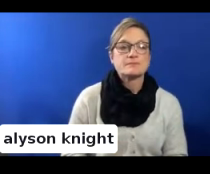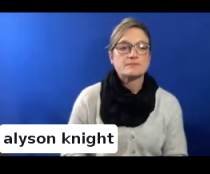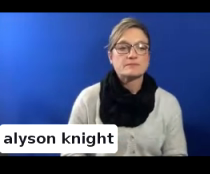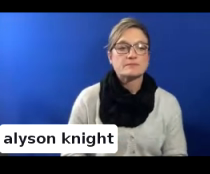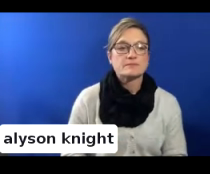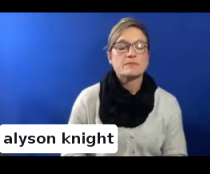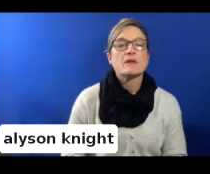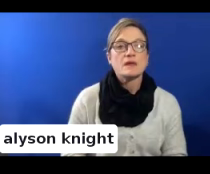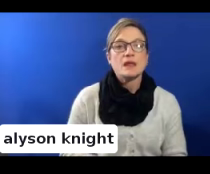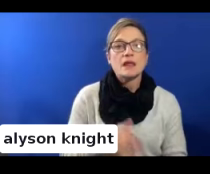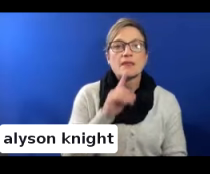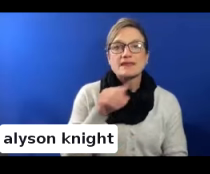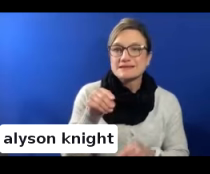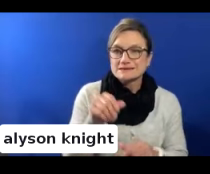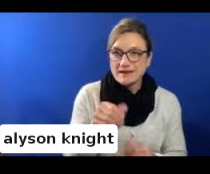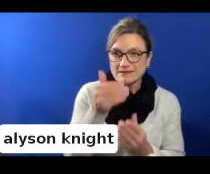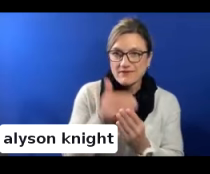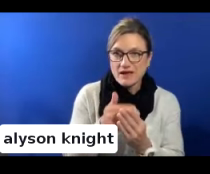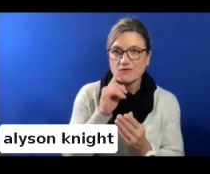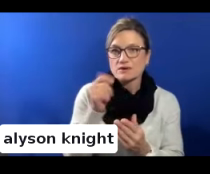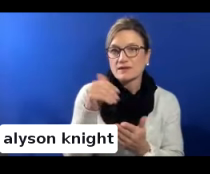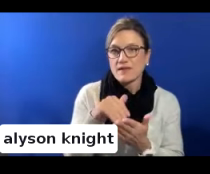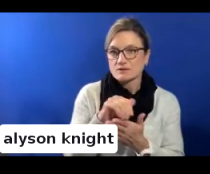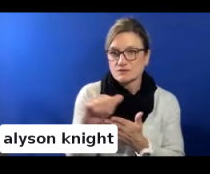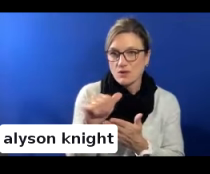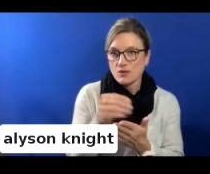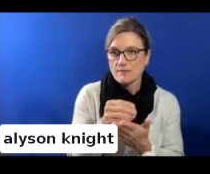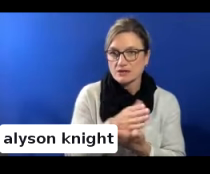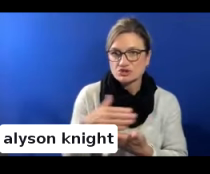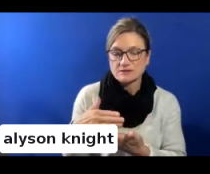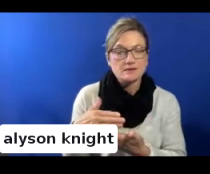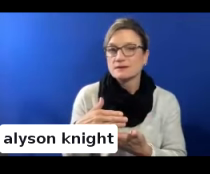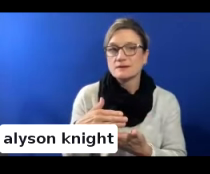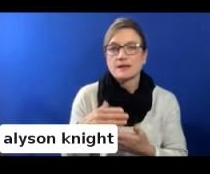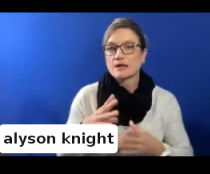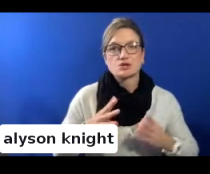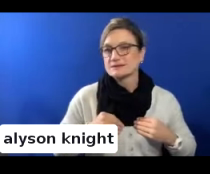This expense file for $10,000 budget would not be accepted and the report